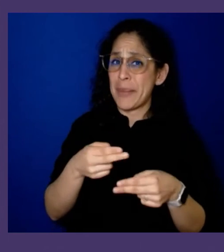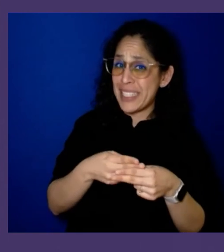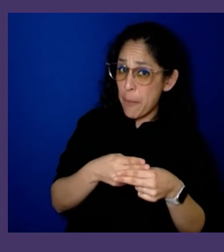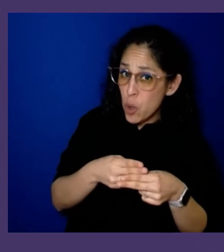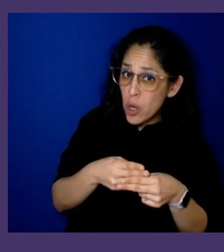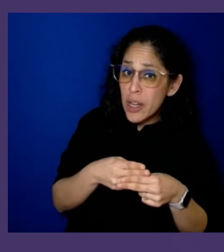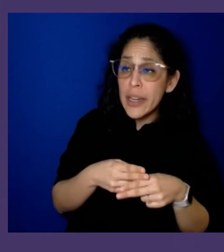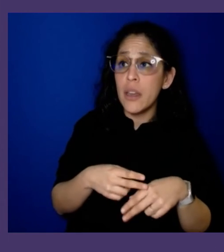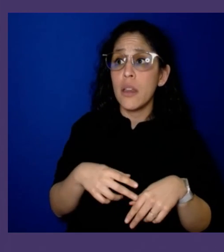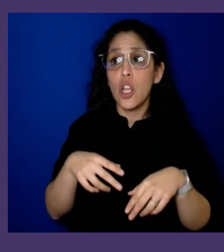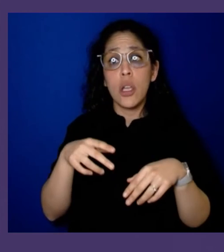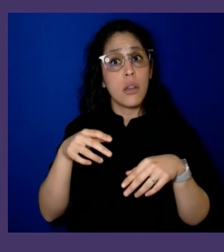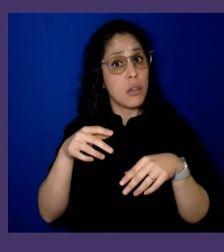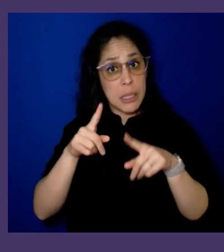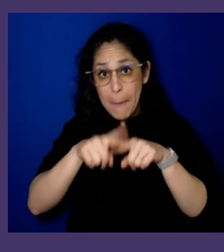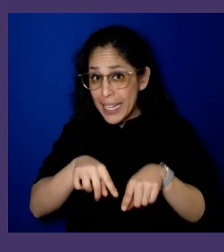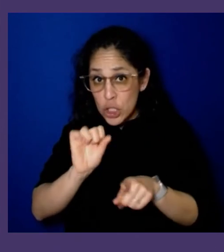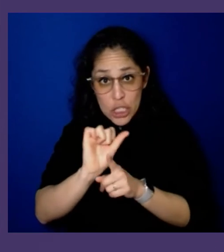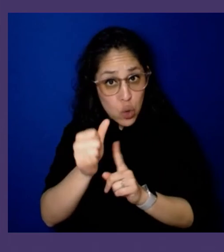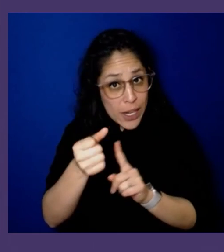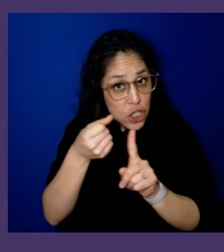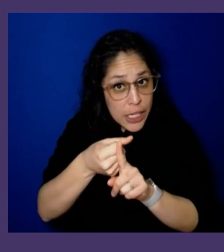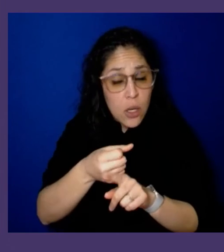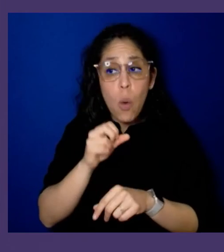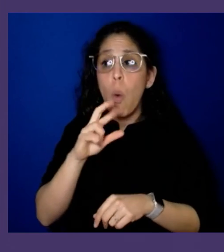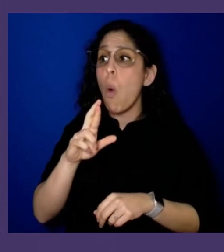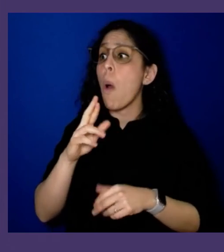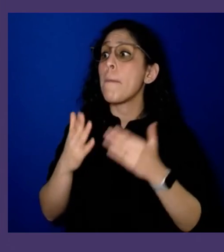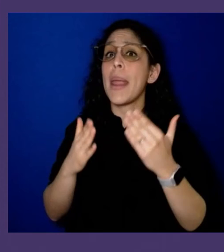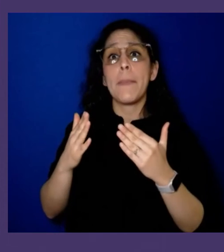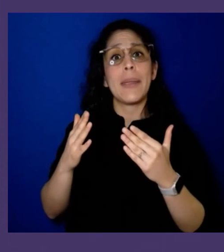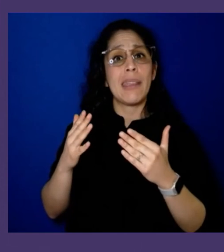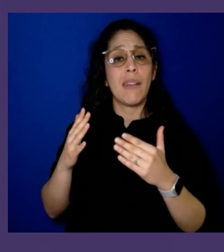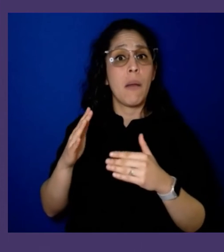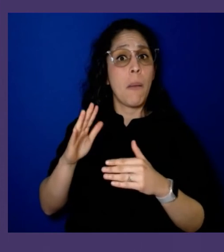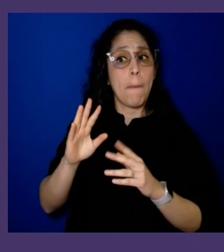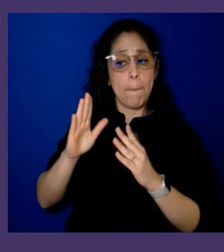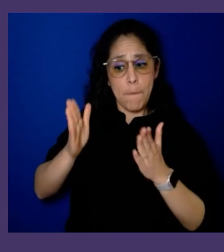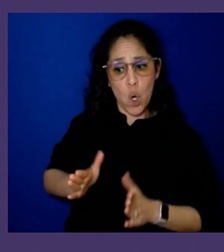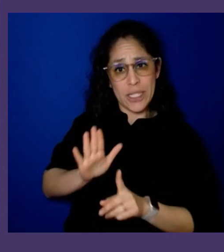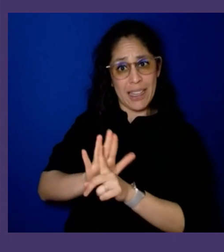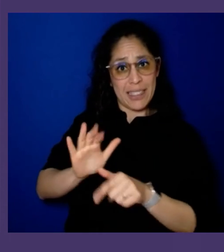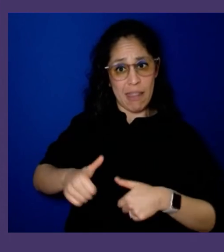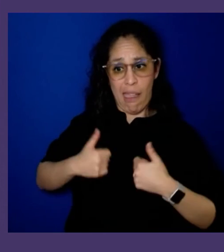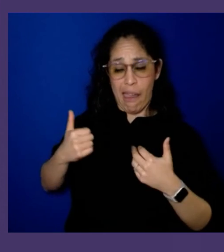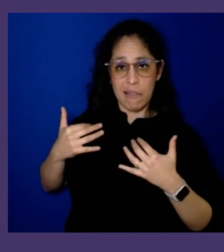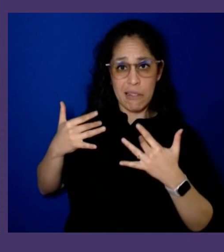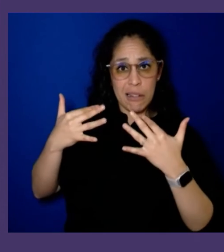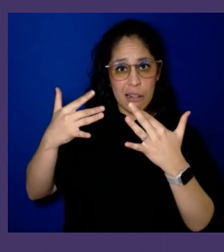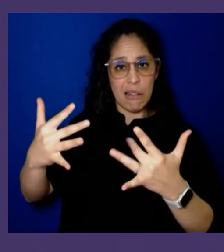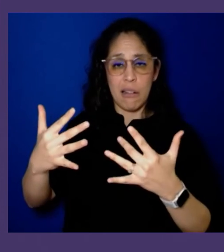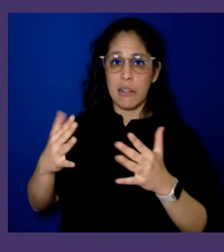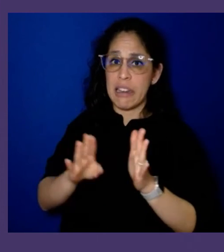and they can be something that people gradually acquire over their life. In all likelihood, you'll probably have a period in your life where